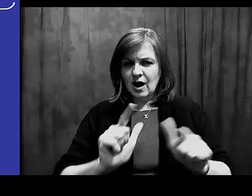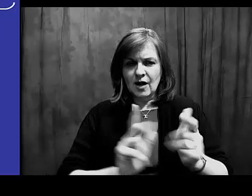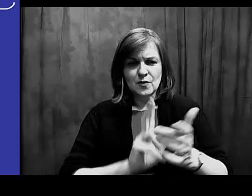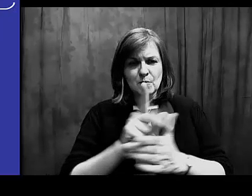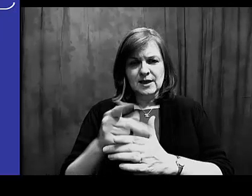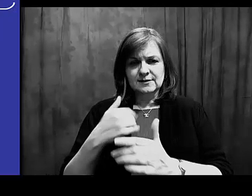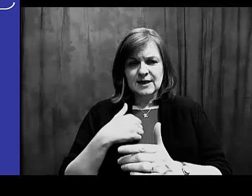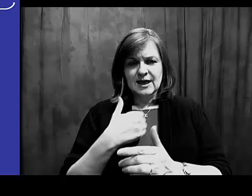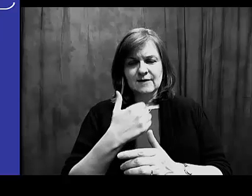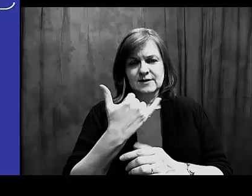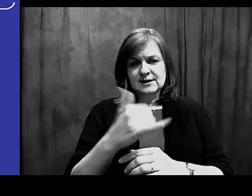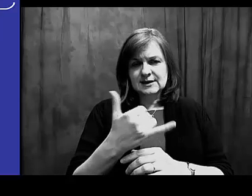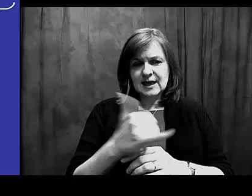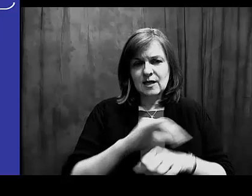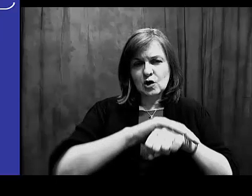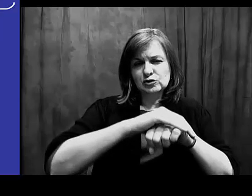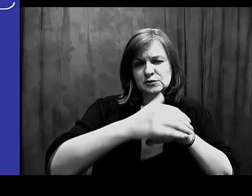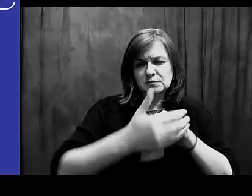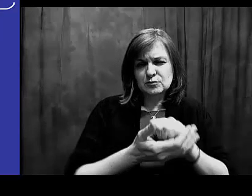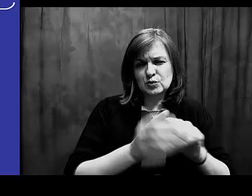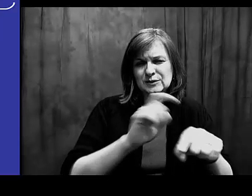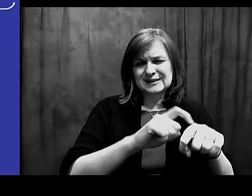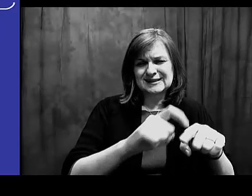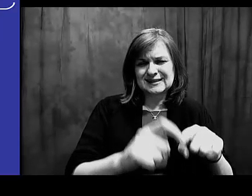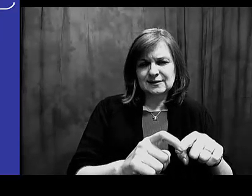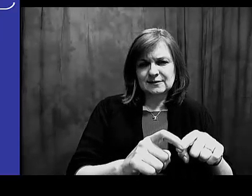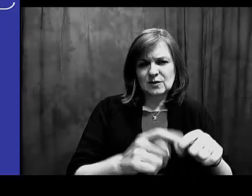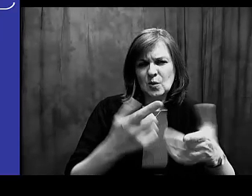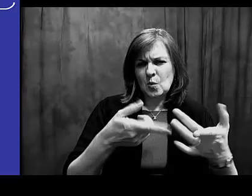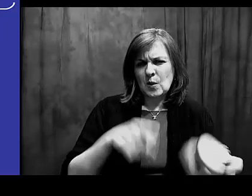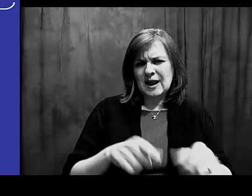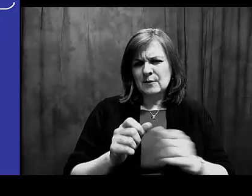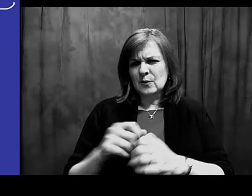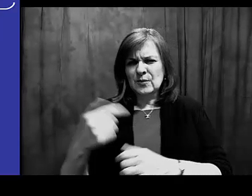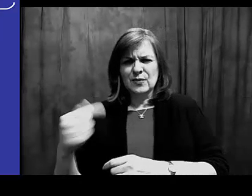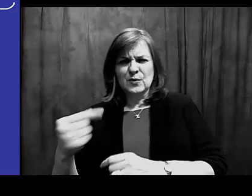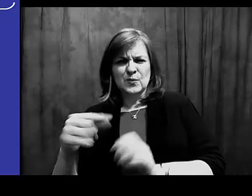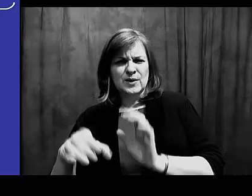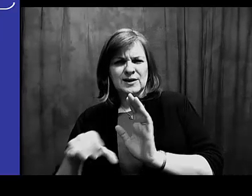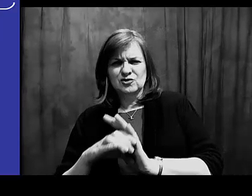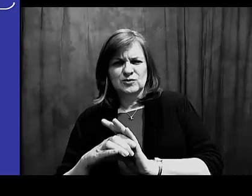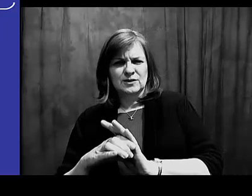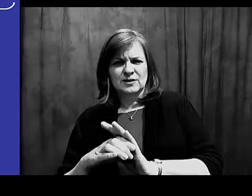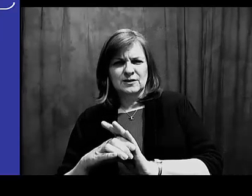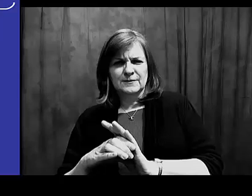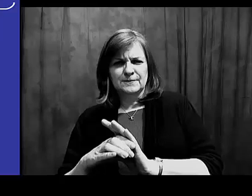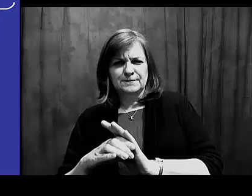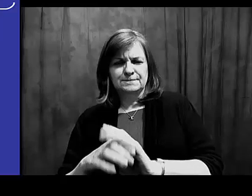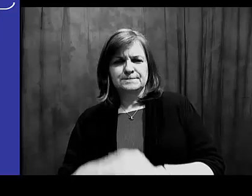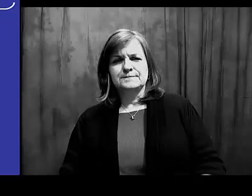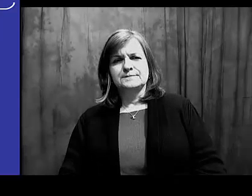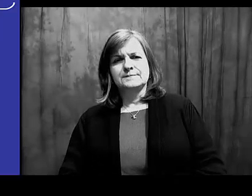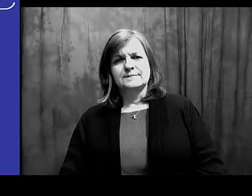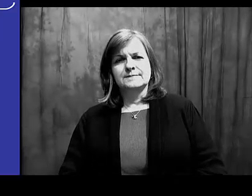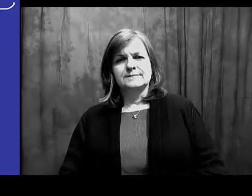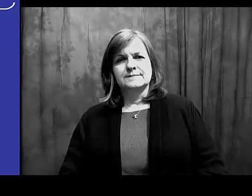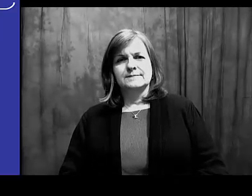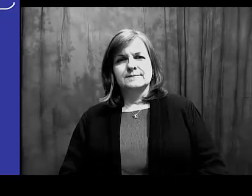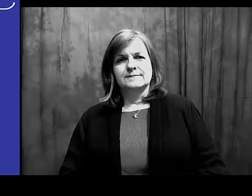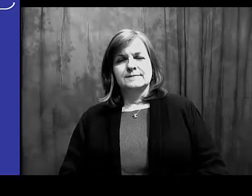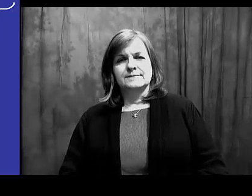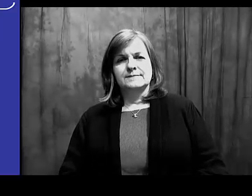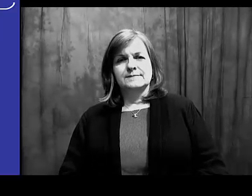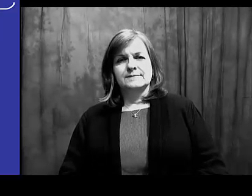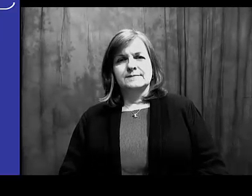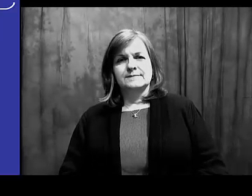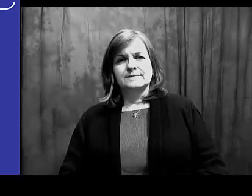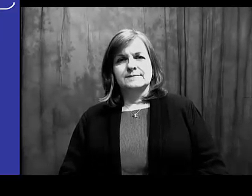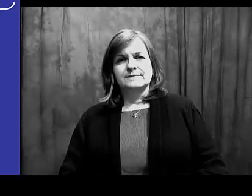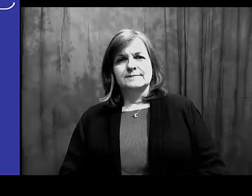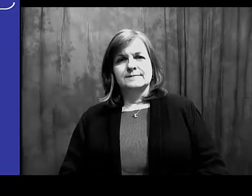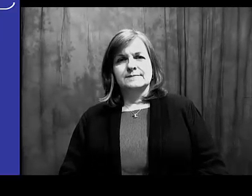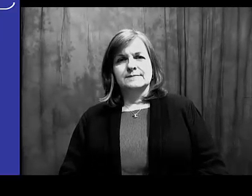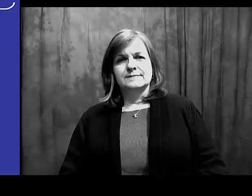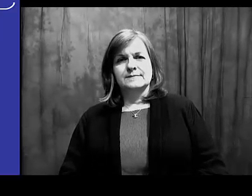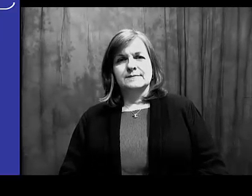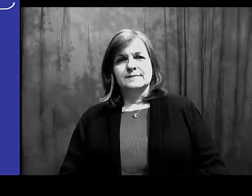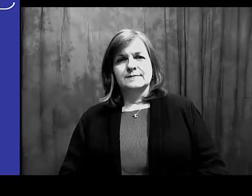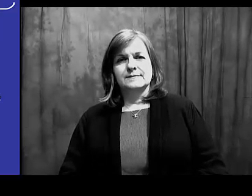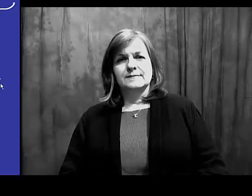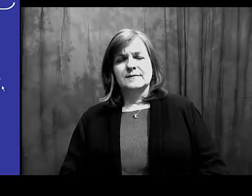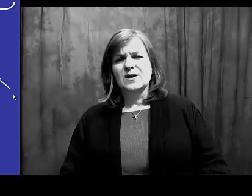he got all plants with round yellow seeds -- so where did the green go??